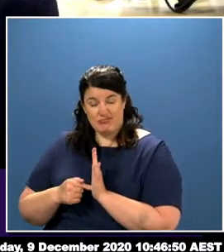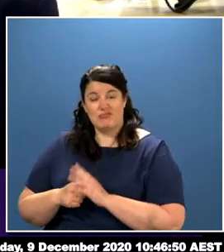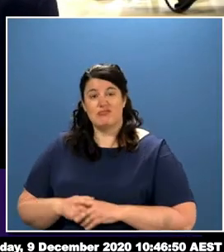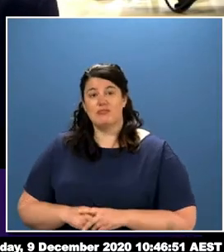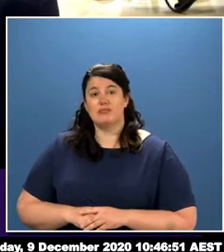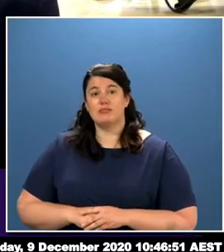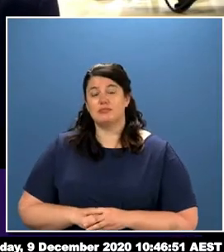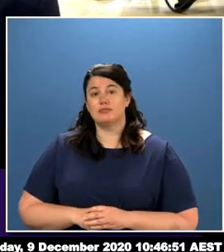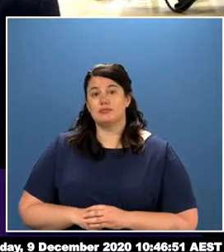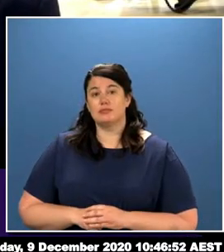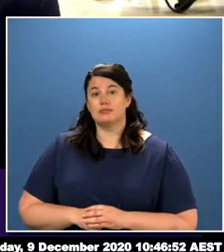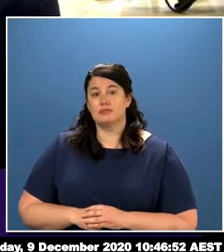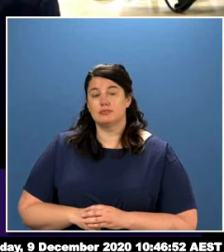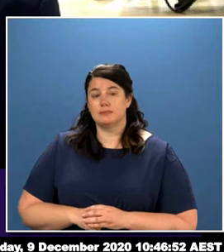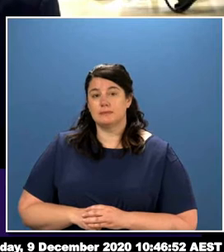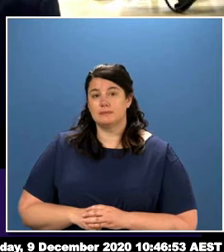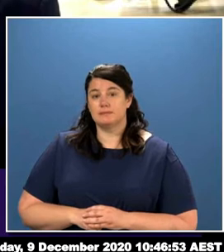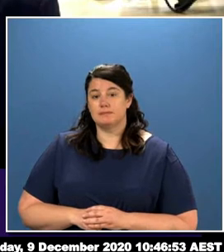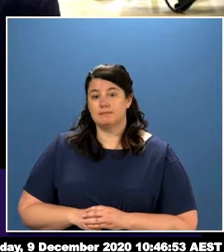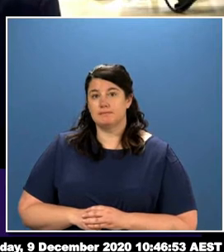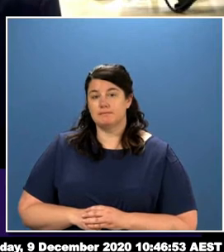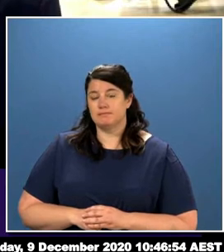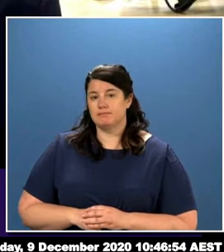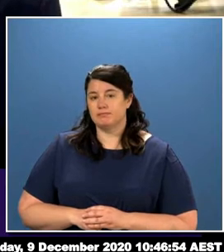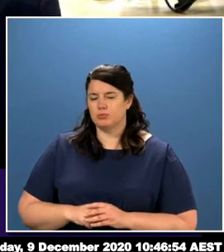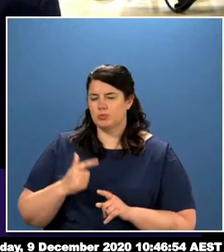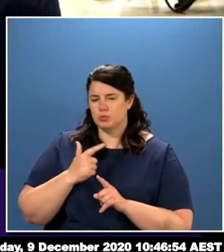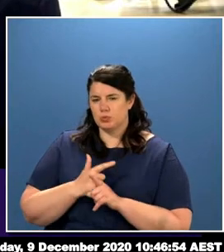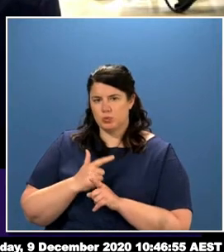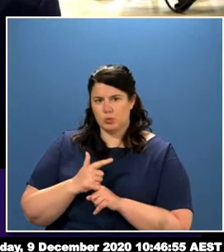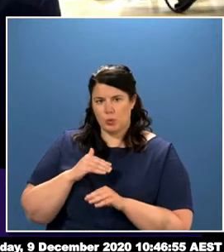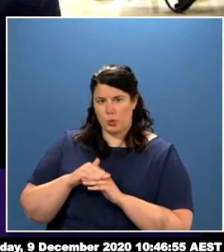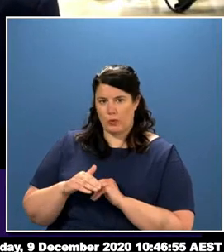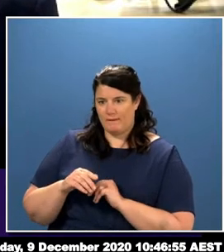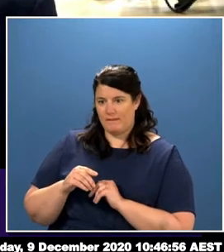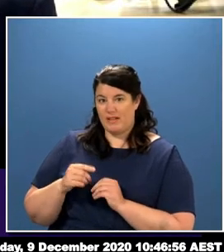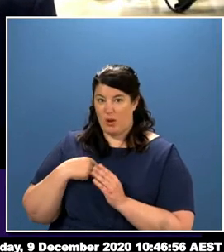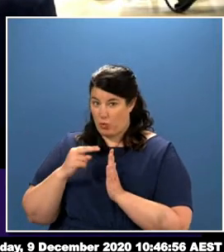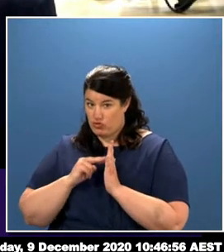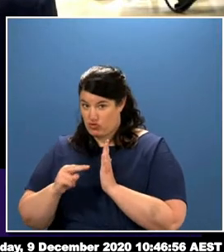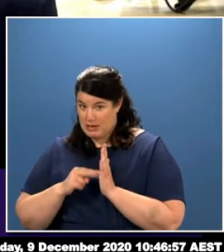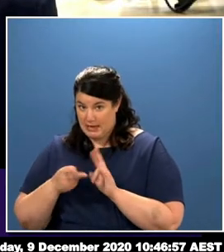You say in regards to talking about yourself, and I will just read that, if that's okay with you Mr Collins.